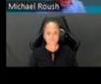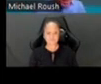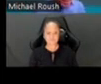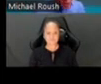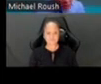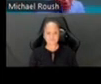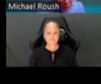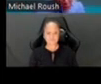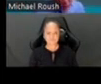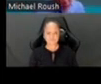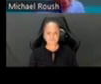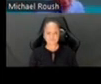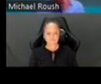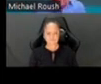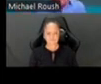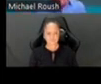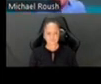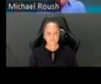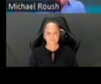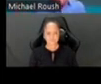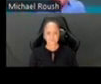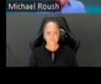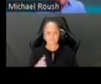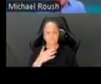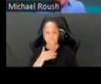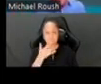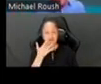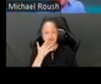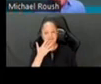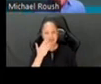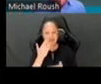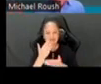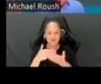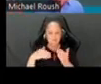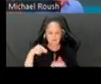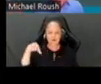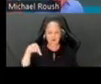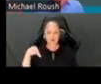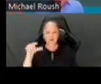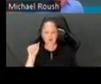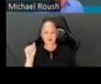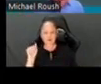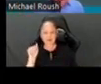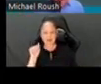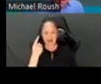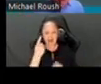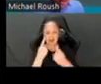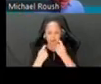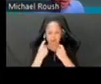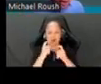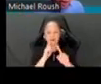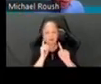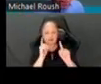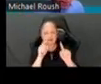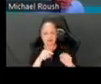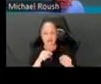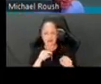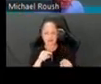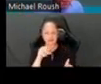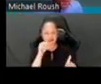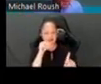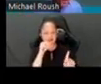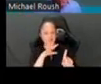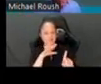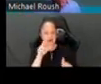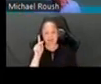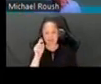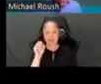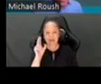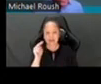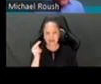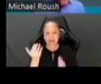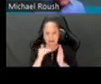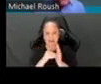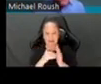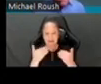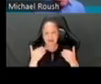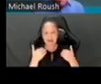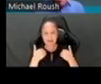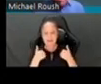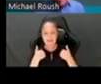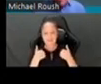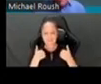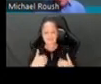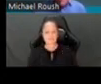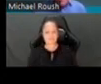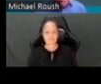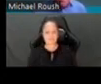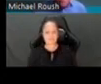Now to Q & A. If we can spotlight Ken again. He has several questions that have come in.